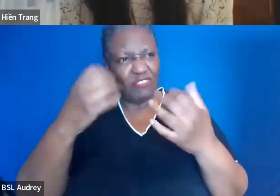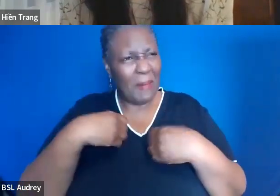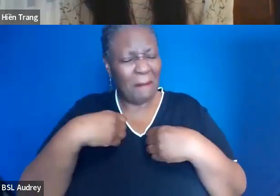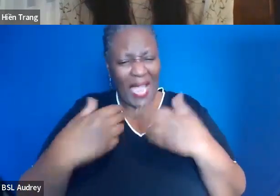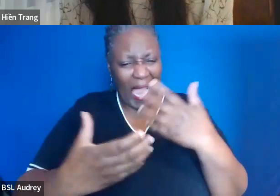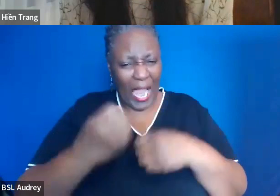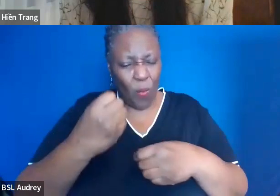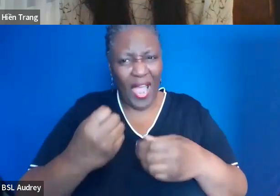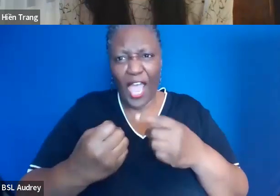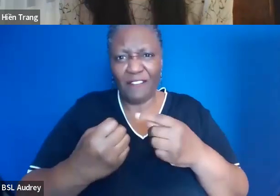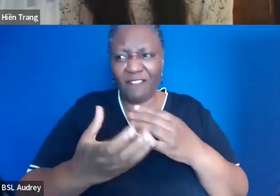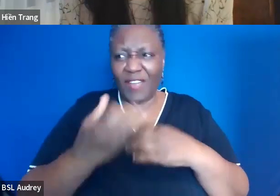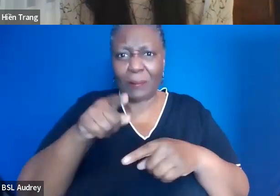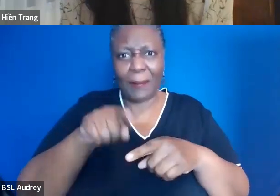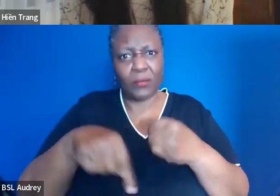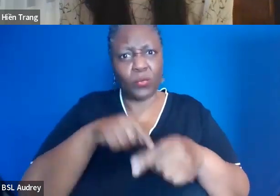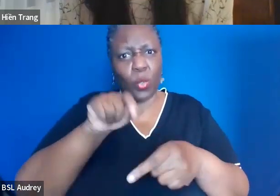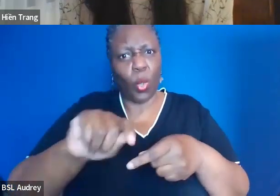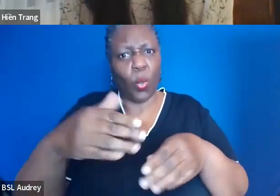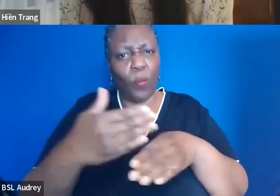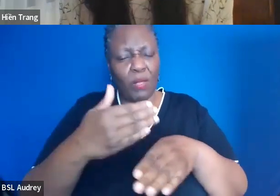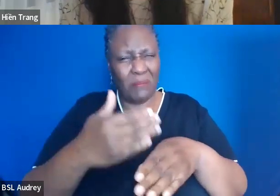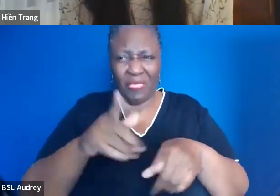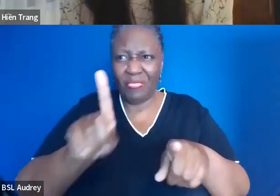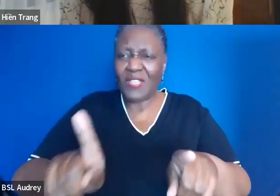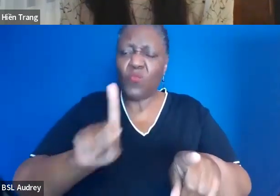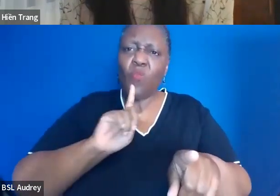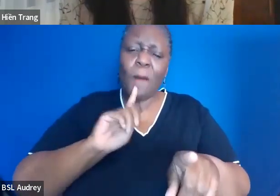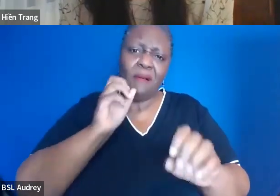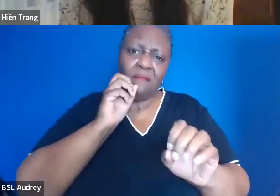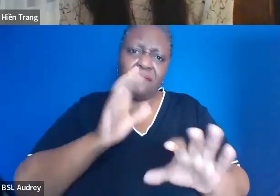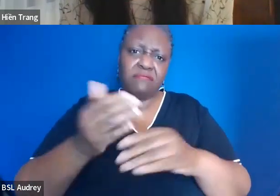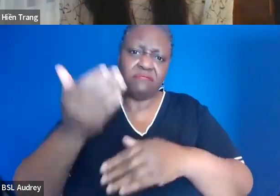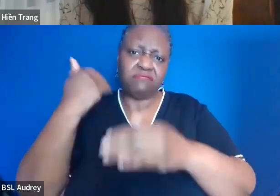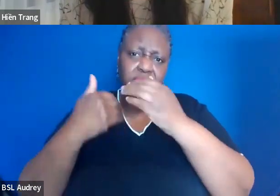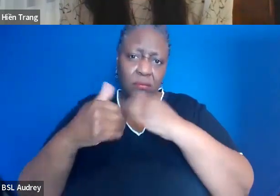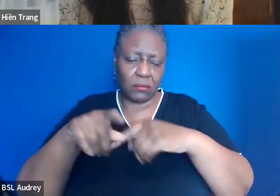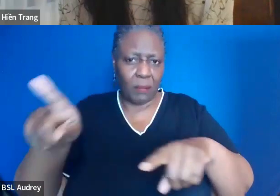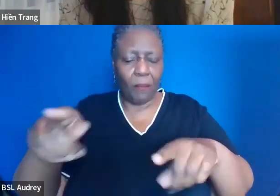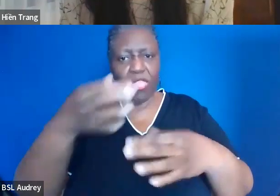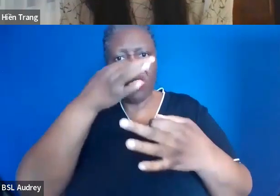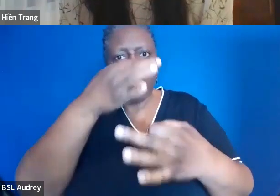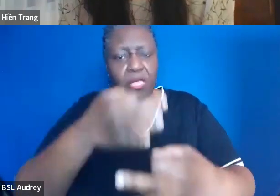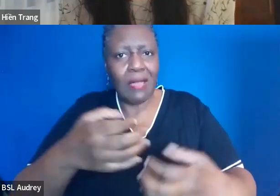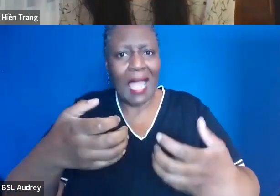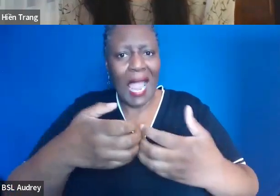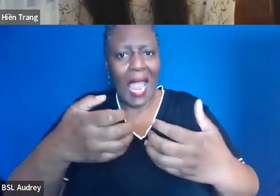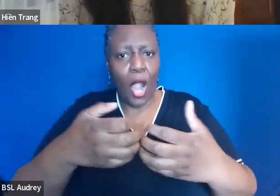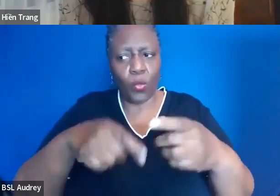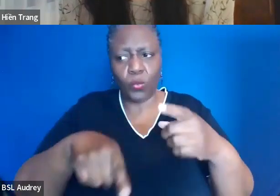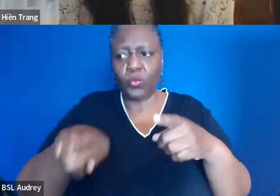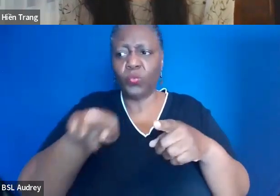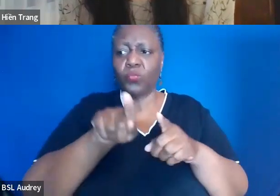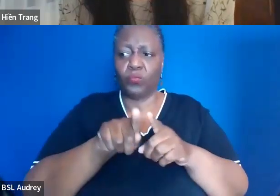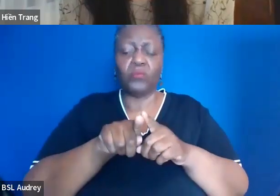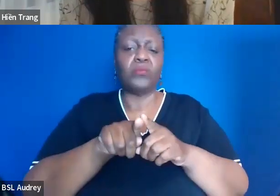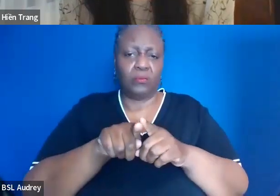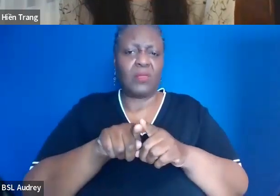and then learning more about this legendary woman and was very enthralled by how uh how subtle and